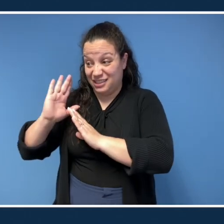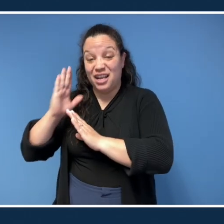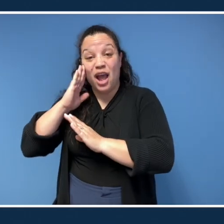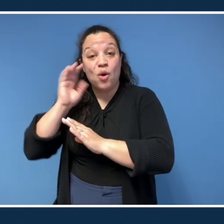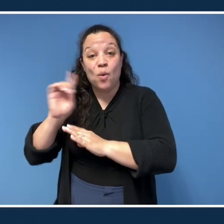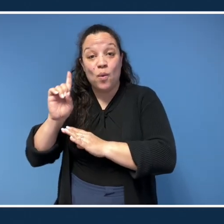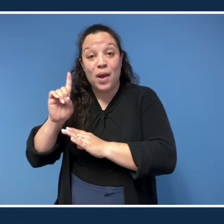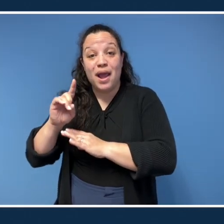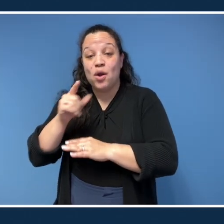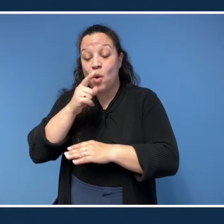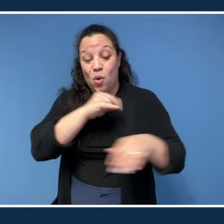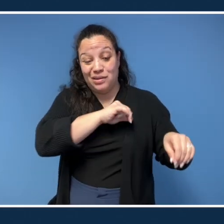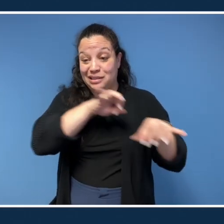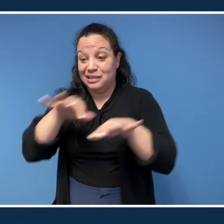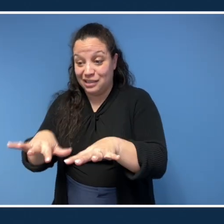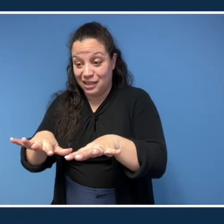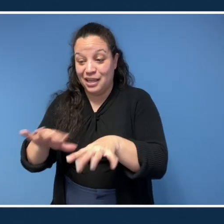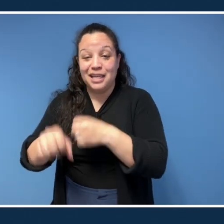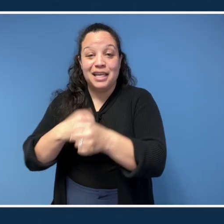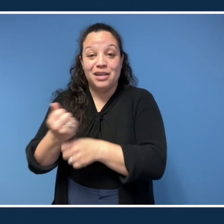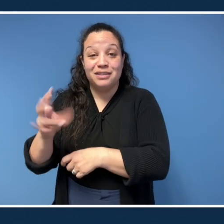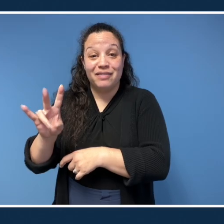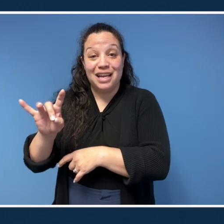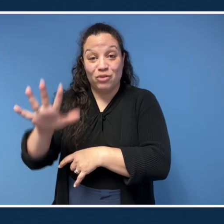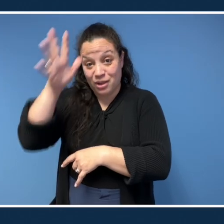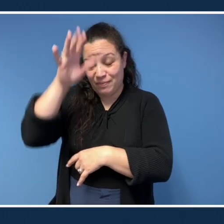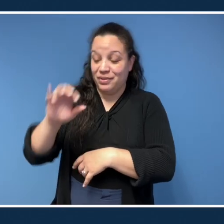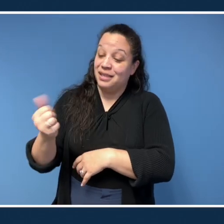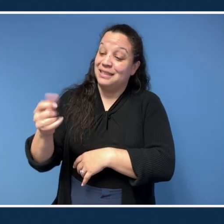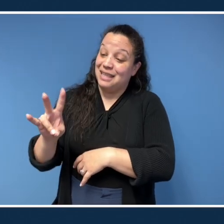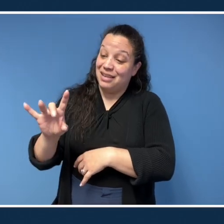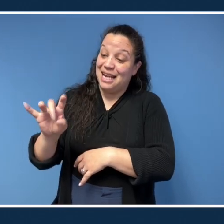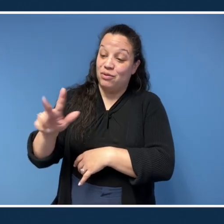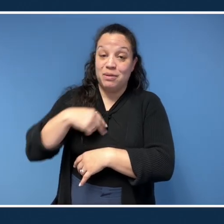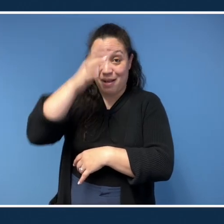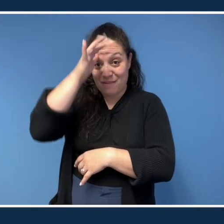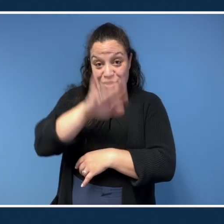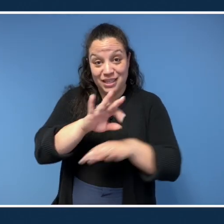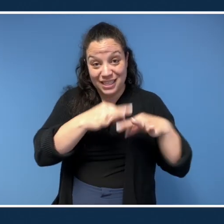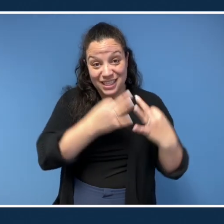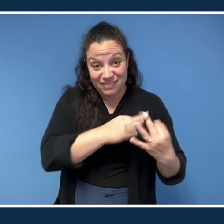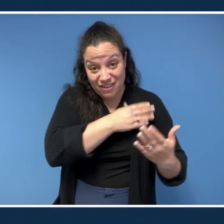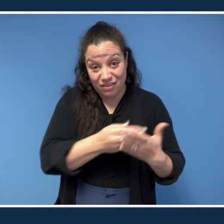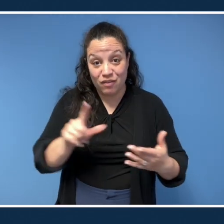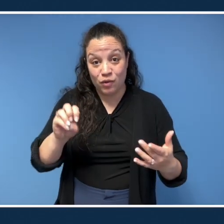father's side who arrived here in 1783. And on my mother's side, the Black Refugees who arrived here in 1816. And believe it or not,